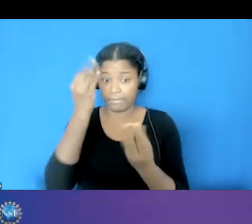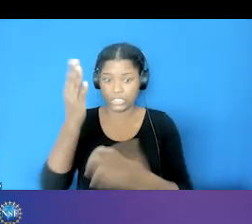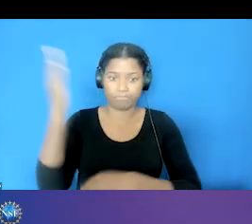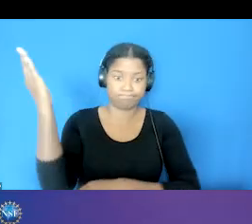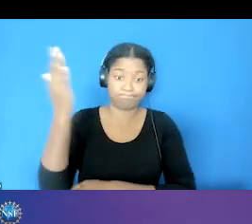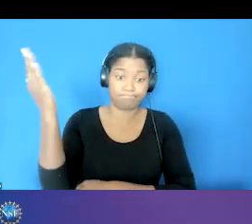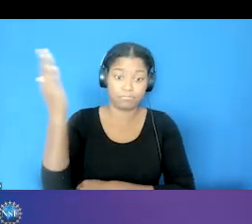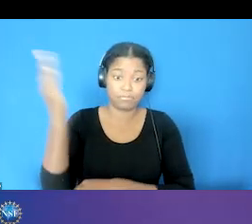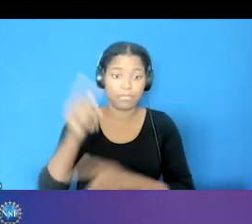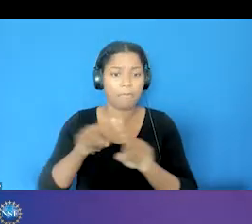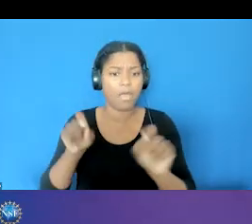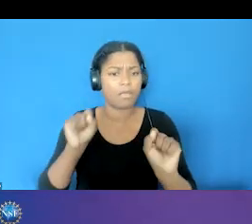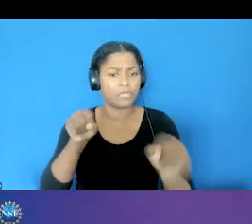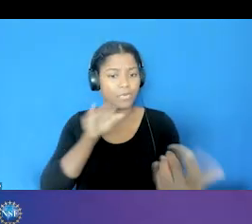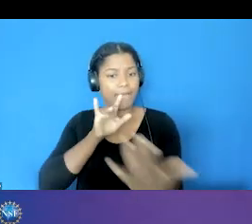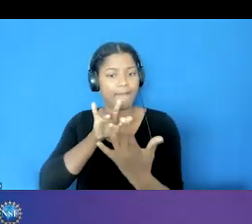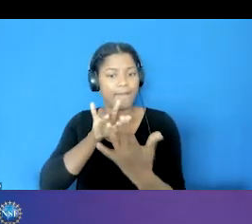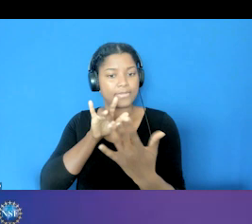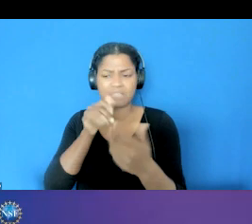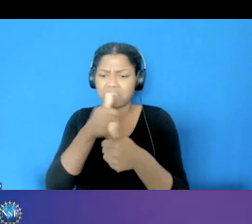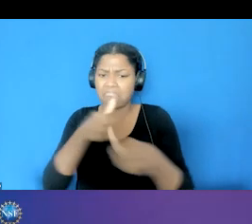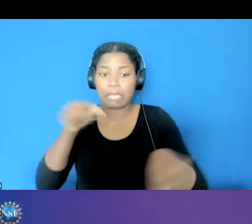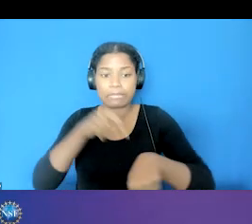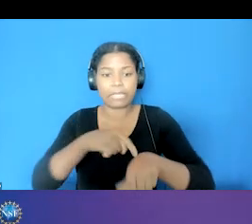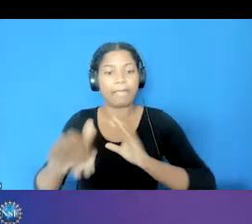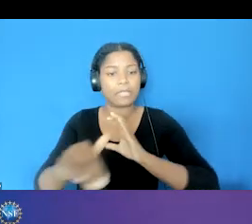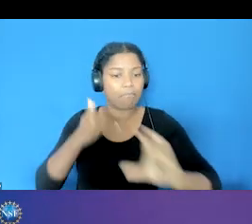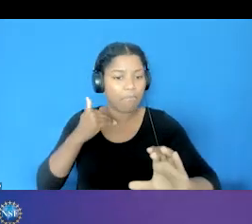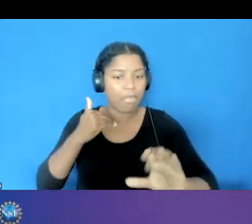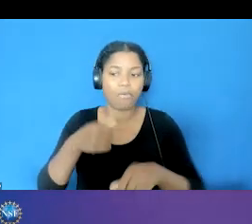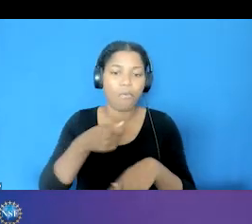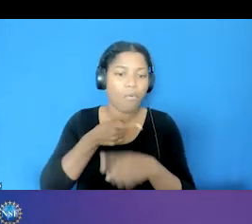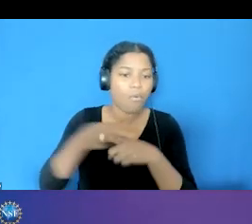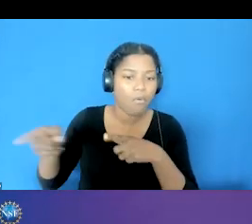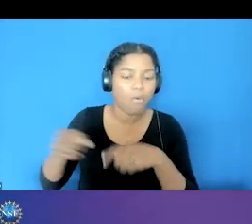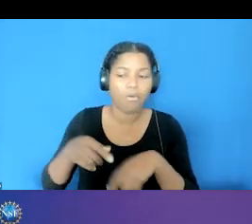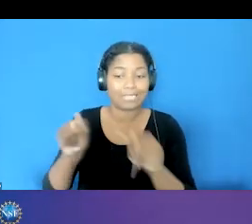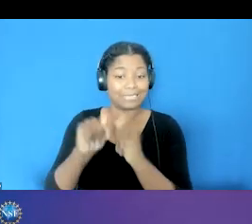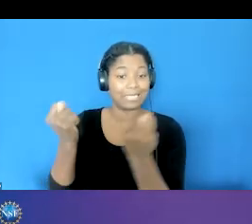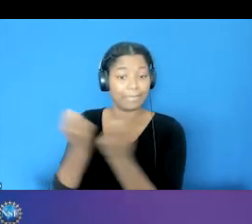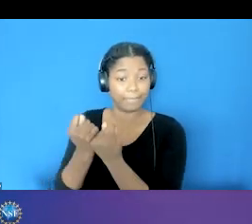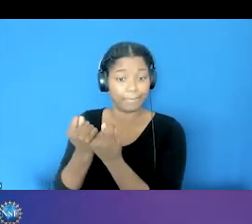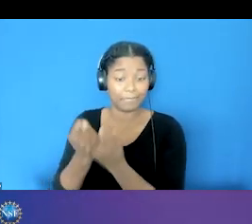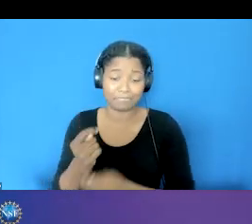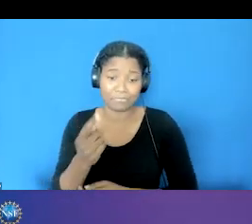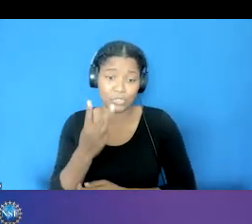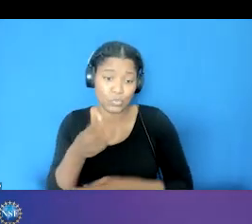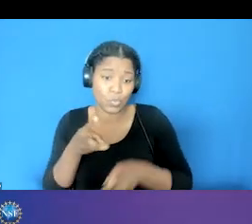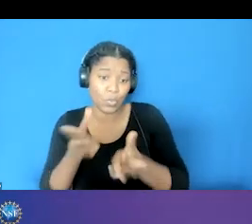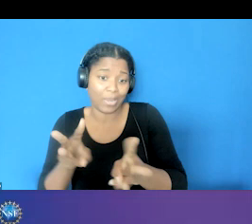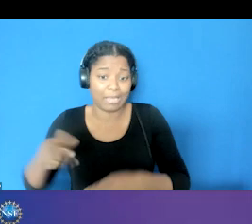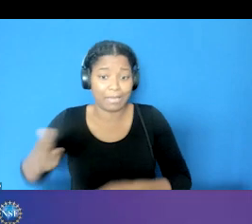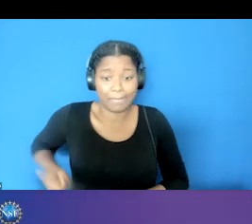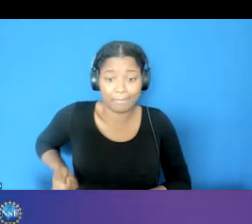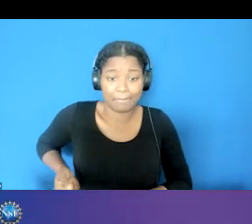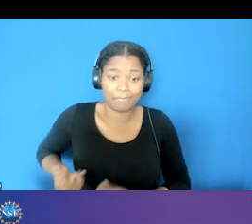But you're always free to contact us by email, phone, Teams, two-way pager, Morse code,